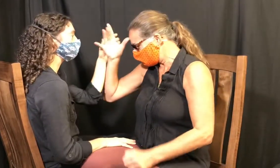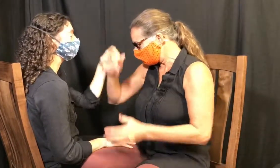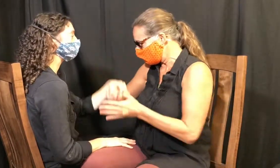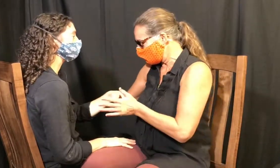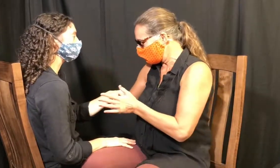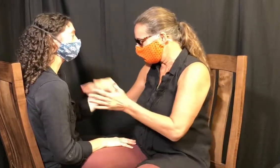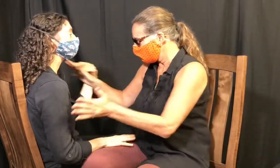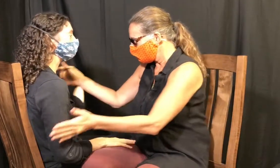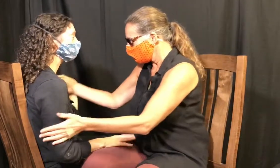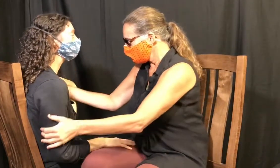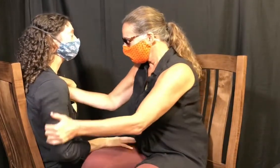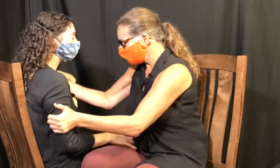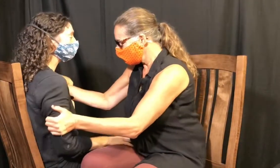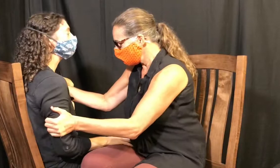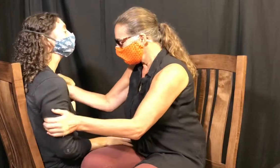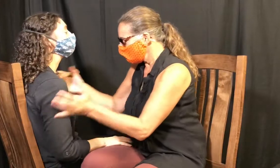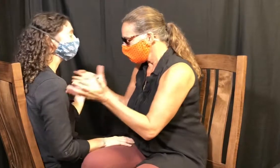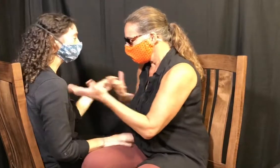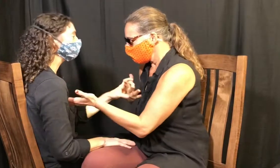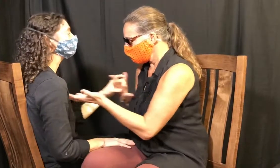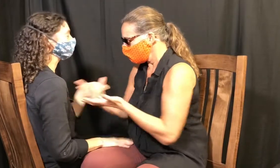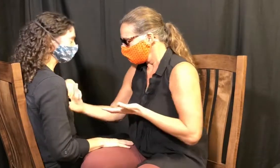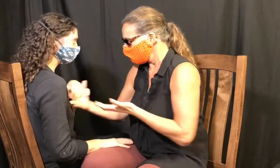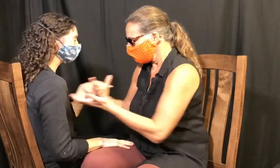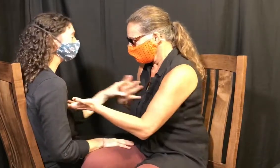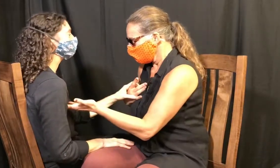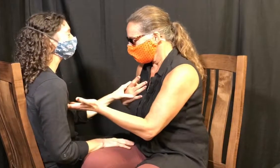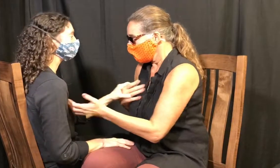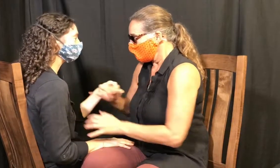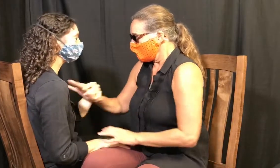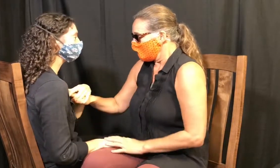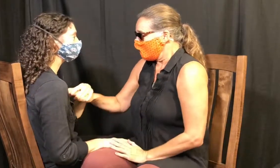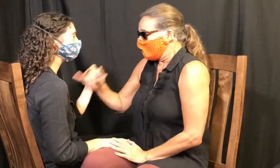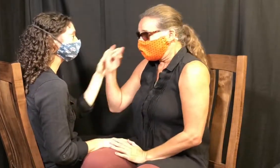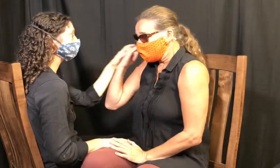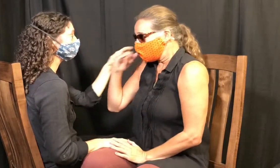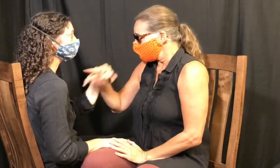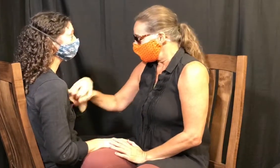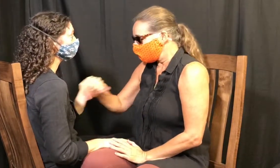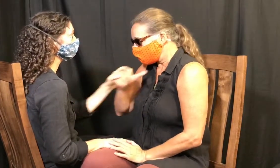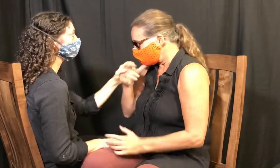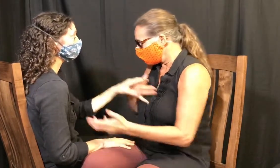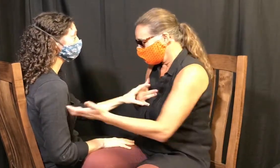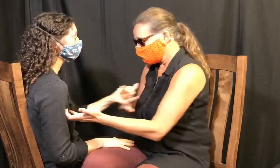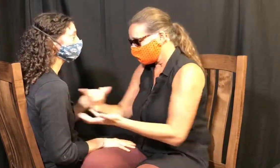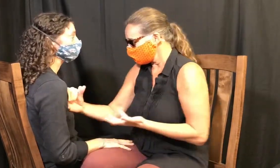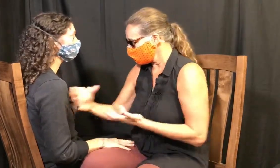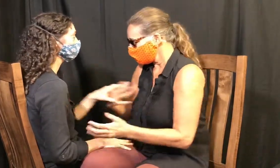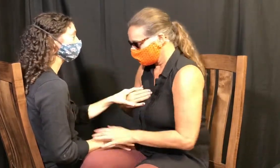We are capable, and kids feel especially proud of their accomplishments. Parents uphold their child by joining them in co-presence